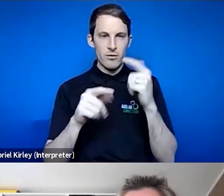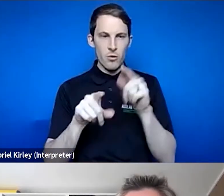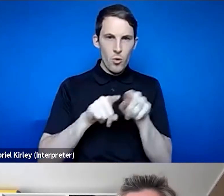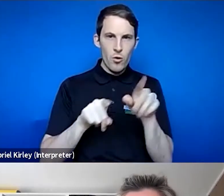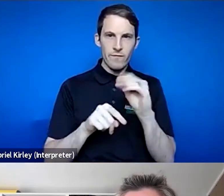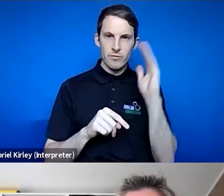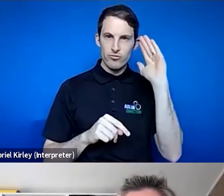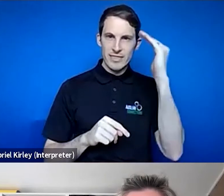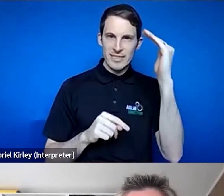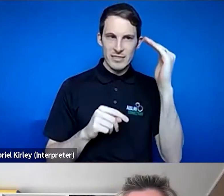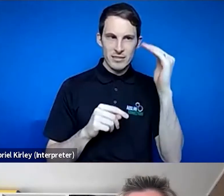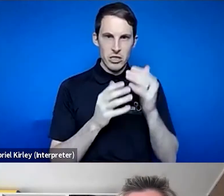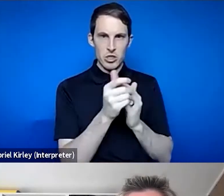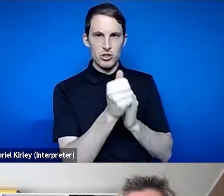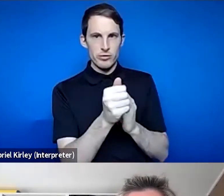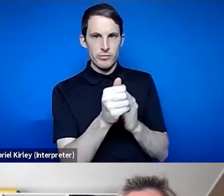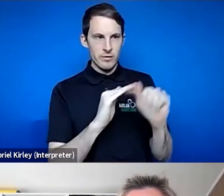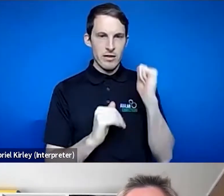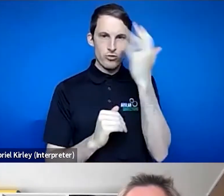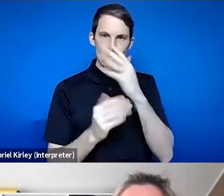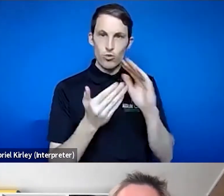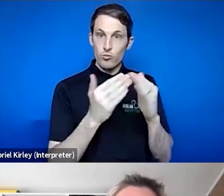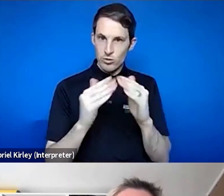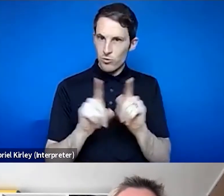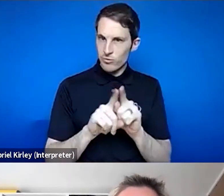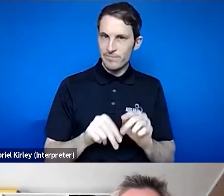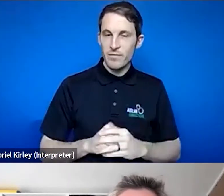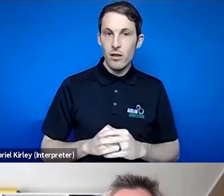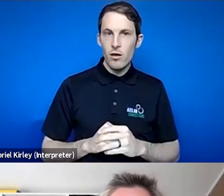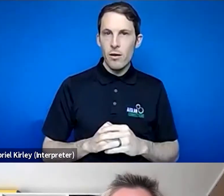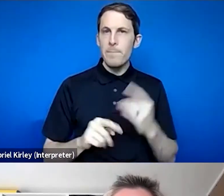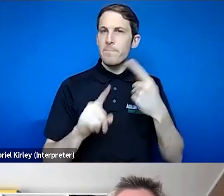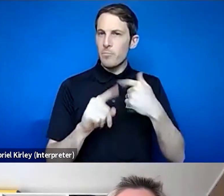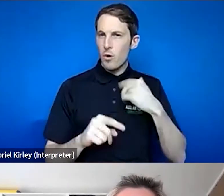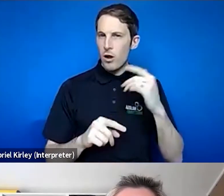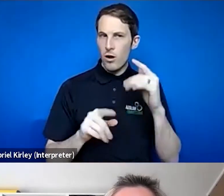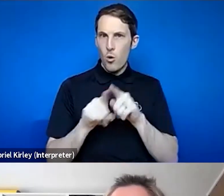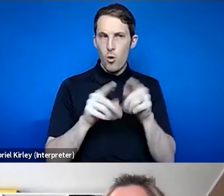from our First Nations communities. We've heard a lot about resilience this year and